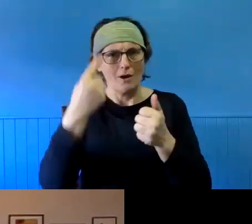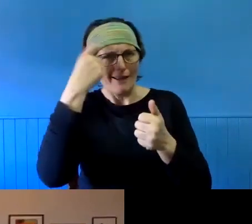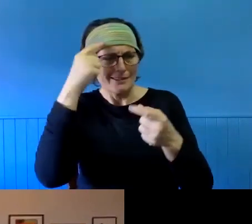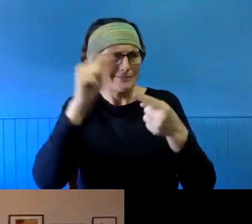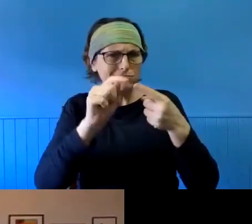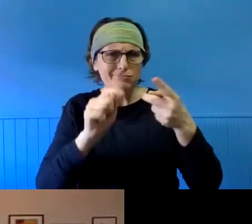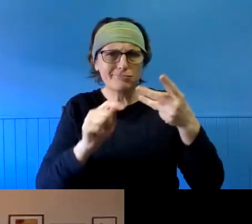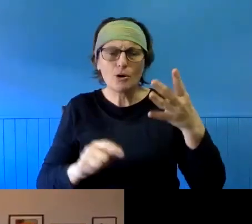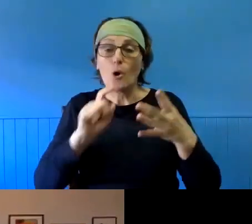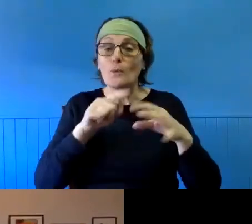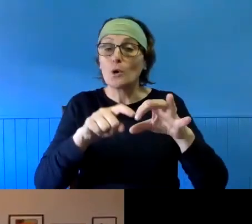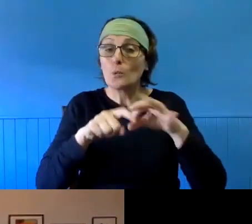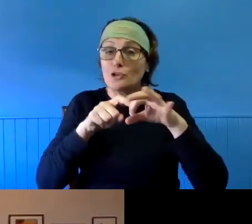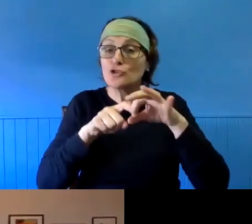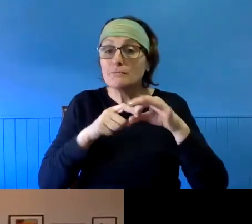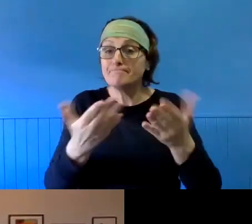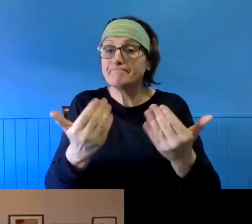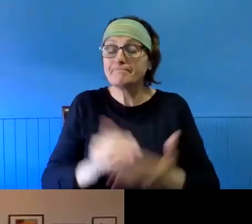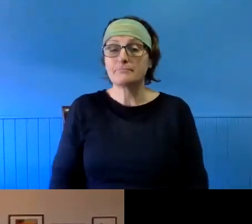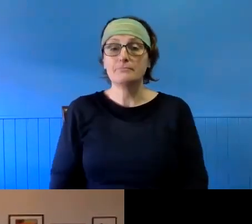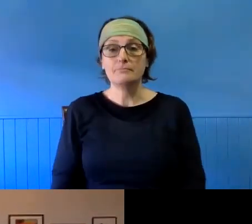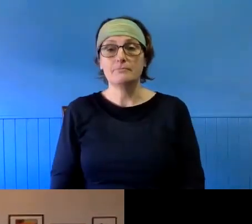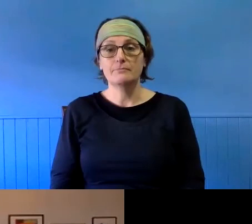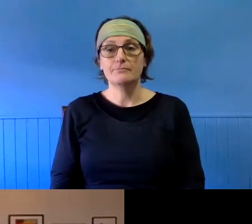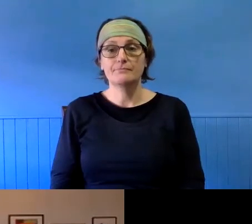We'll go ahead and take some questions now. A reminder,